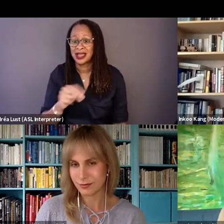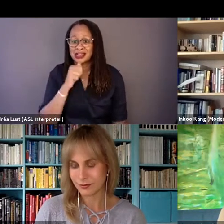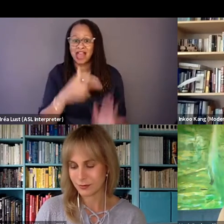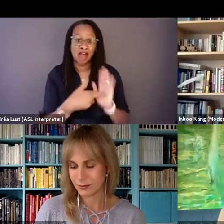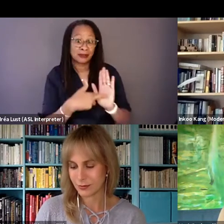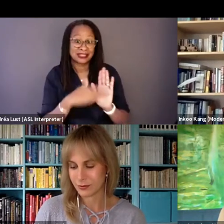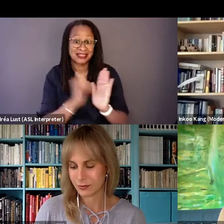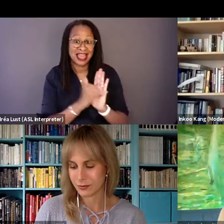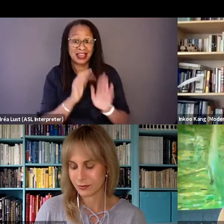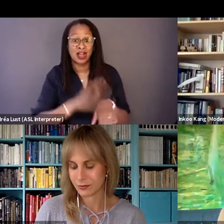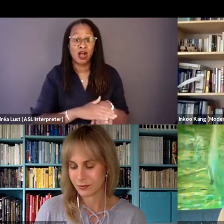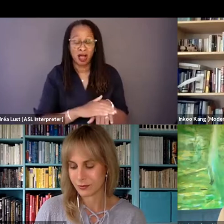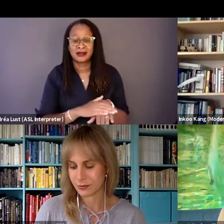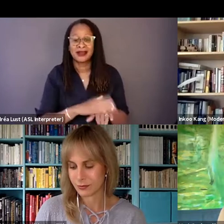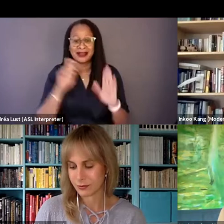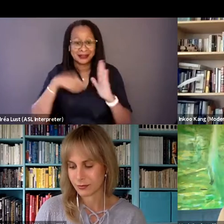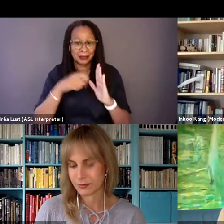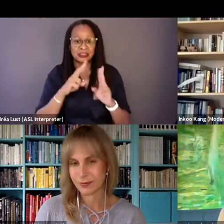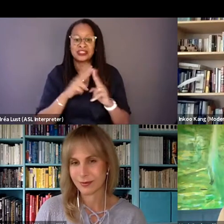he was quite cordial to me to do the interview.